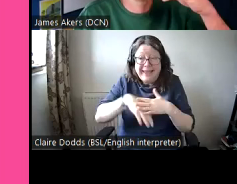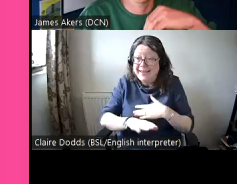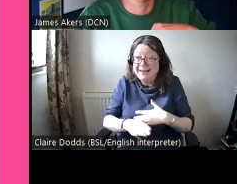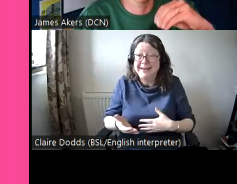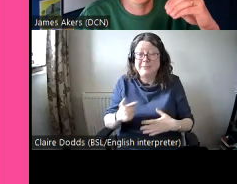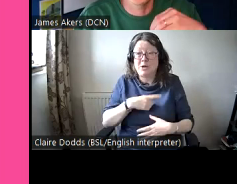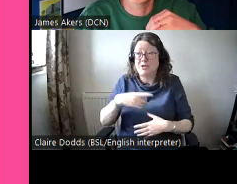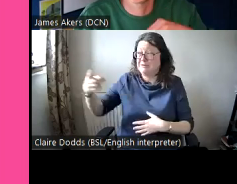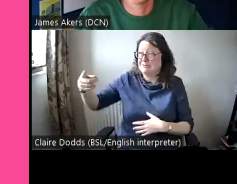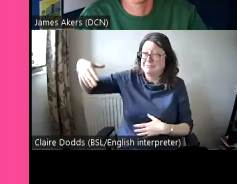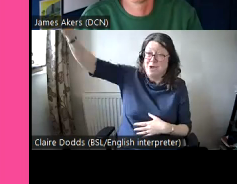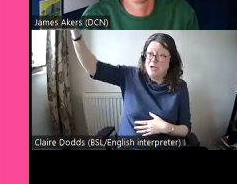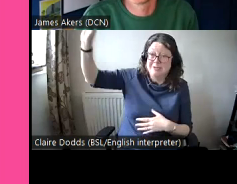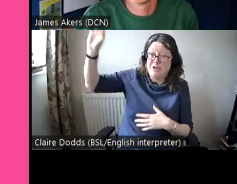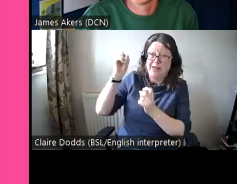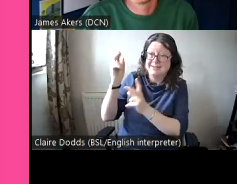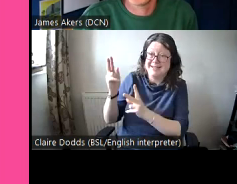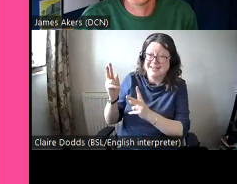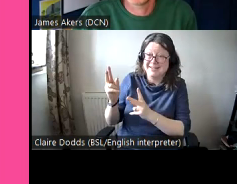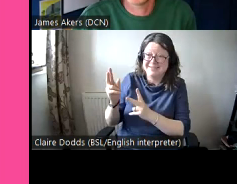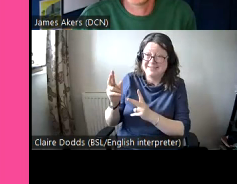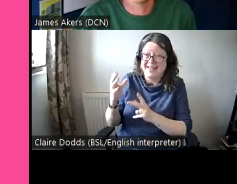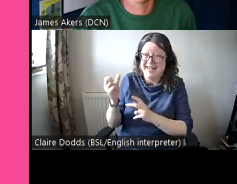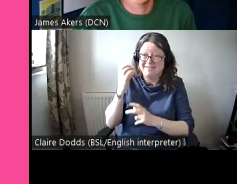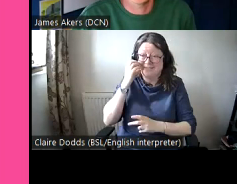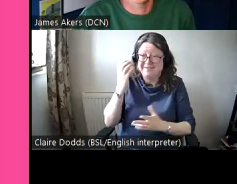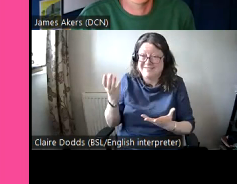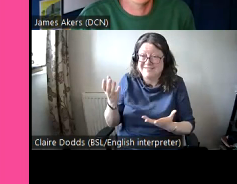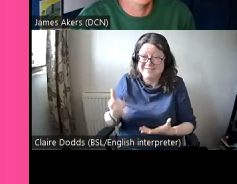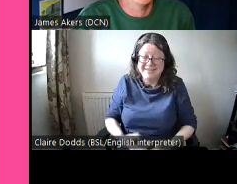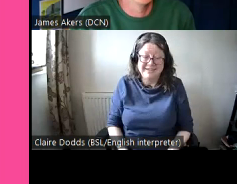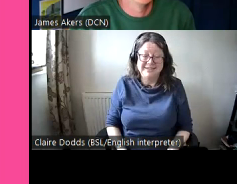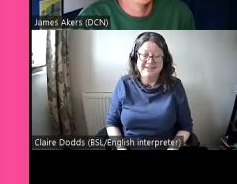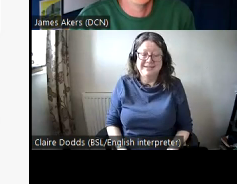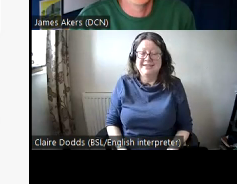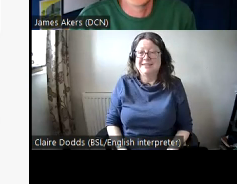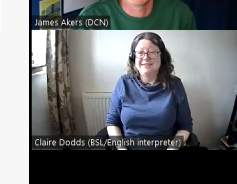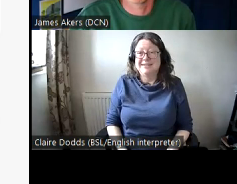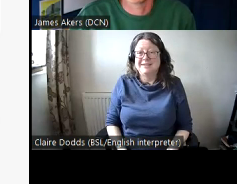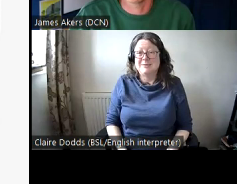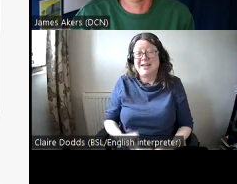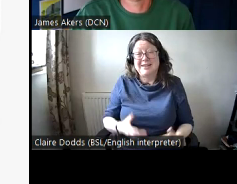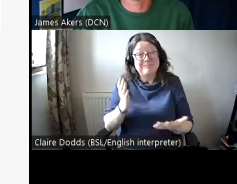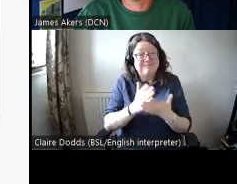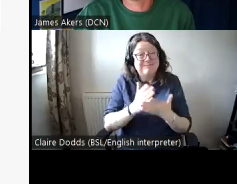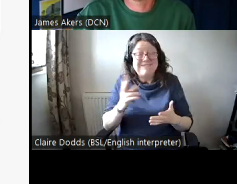is attached to you as a user. It's really easy to change, Julie. What we do is,